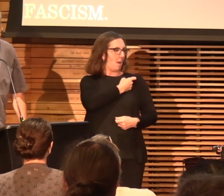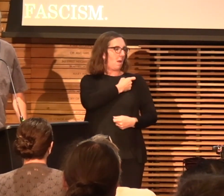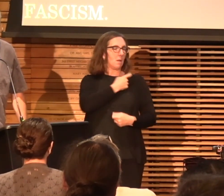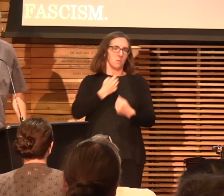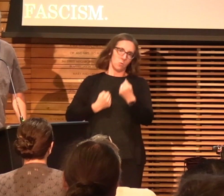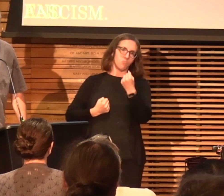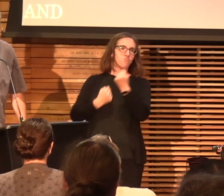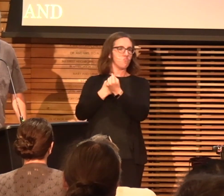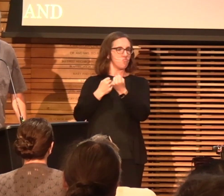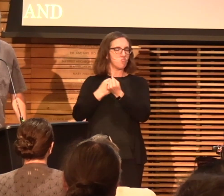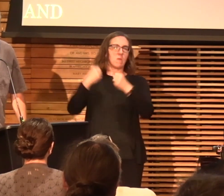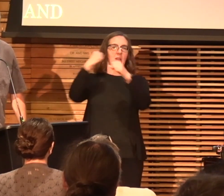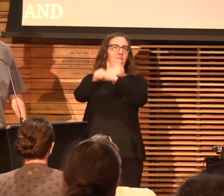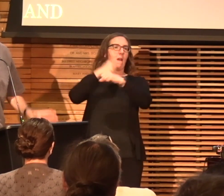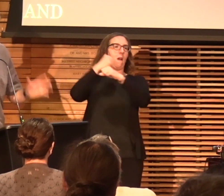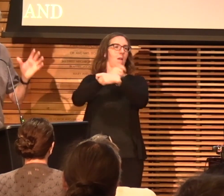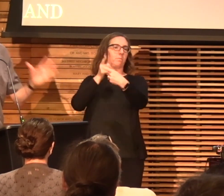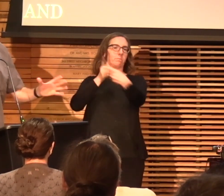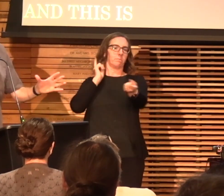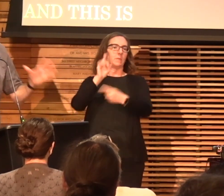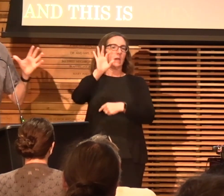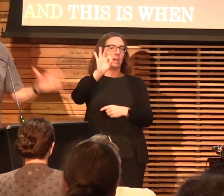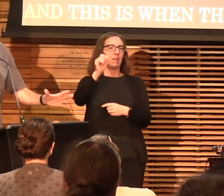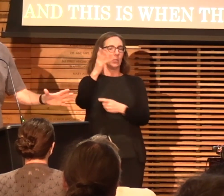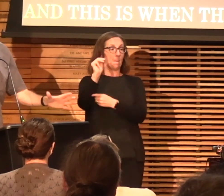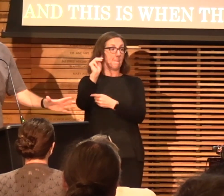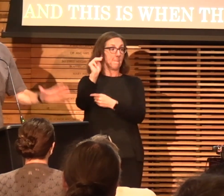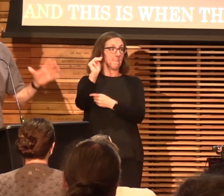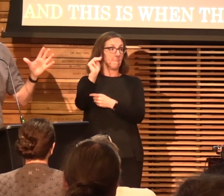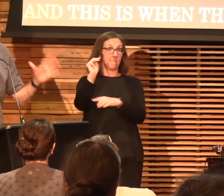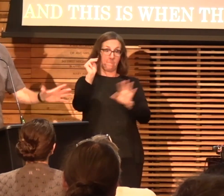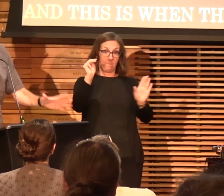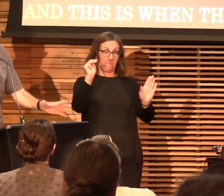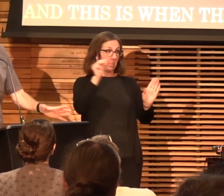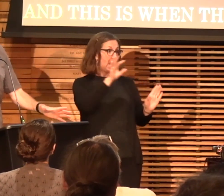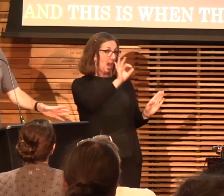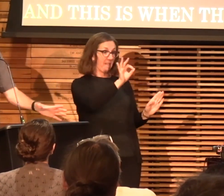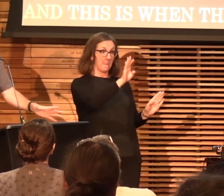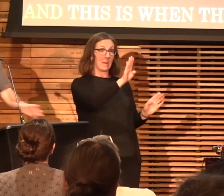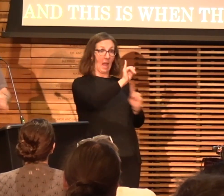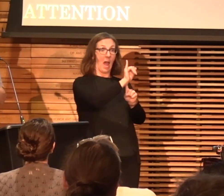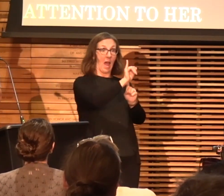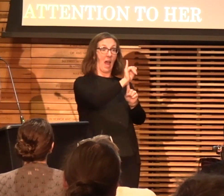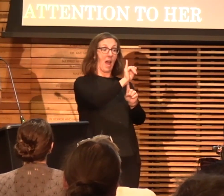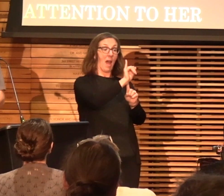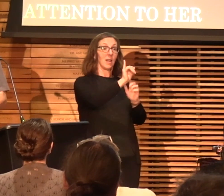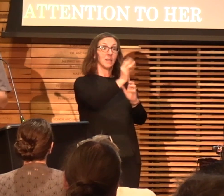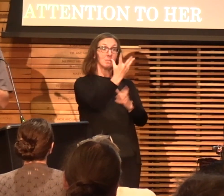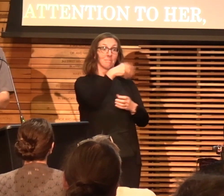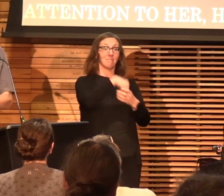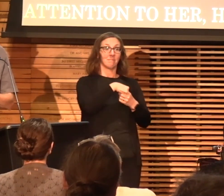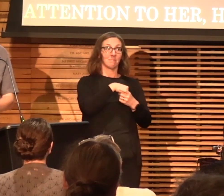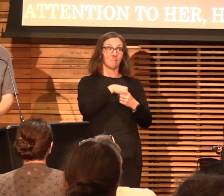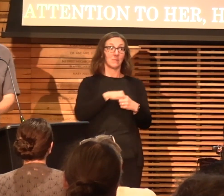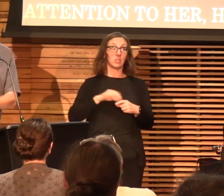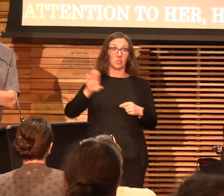And this is when the FBI first starts to pay attention to her. Her FBI file really starts here,